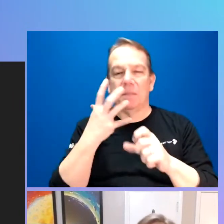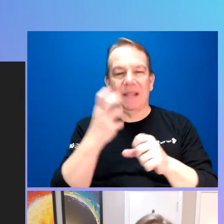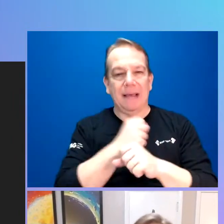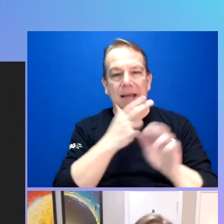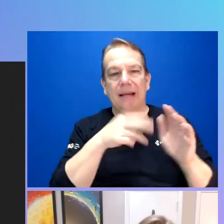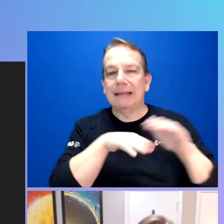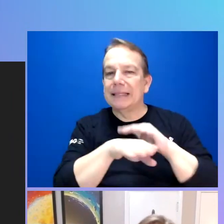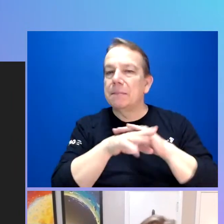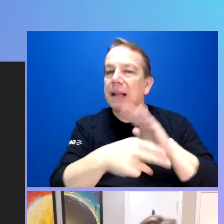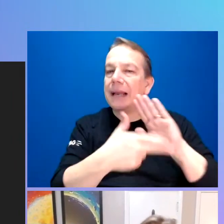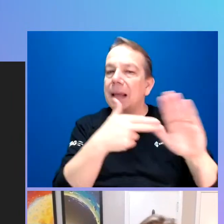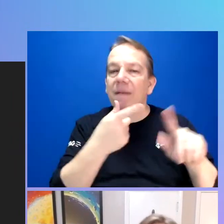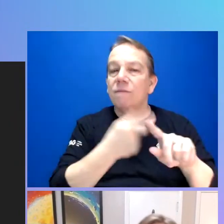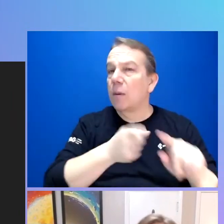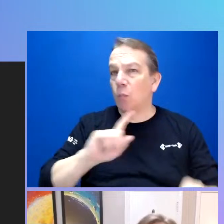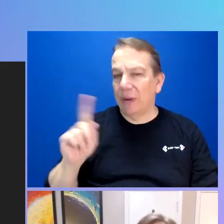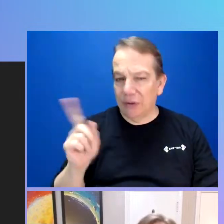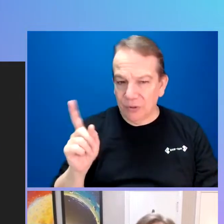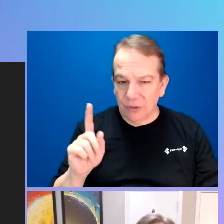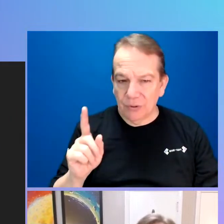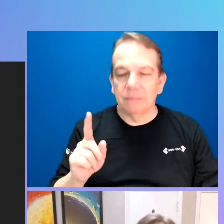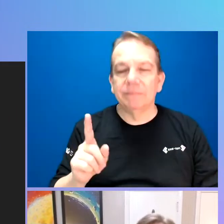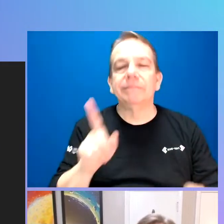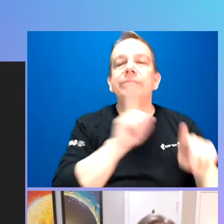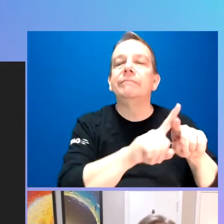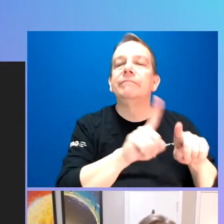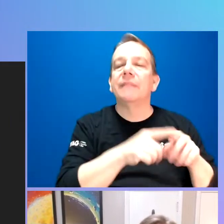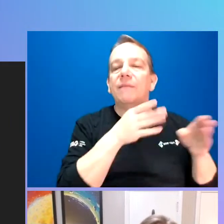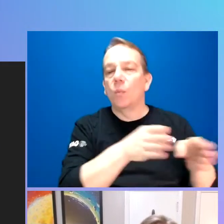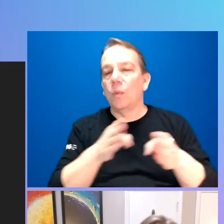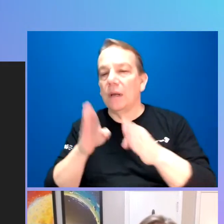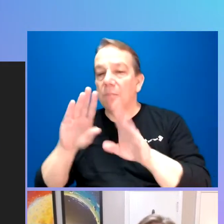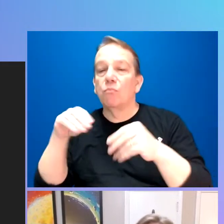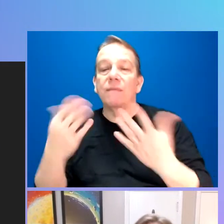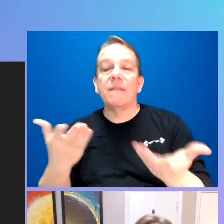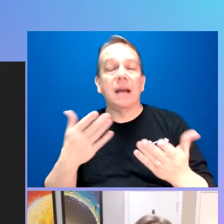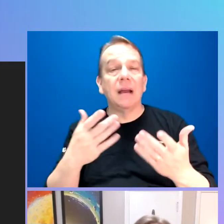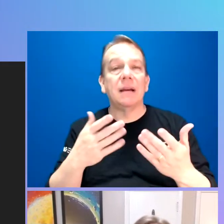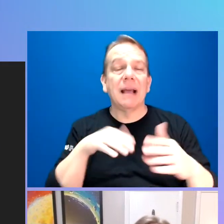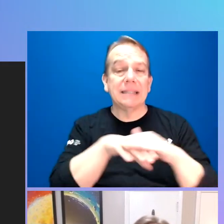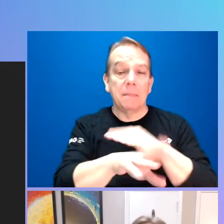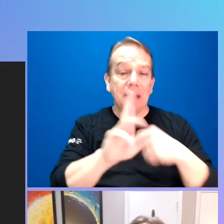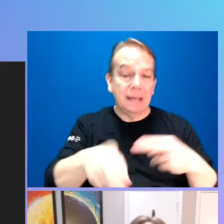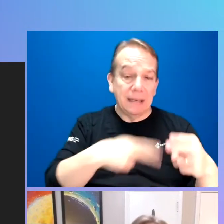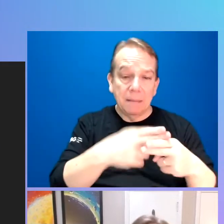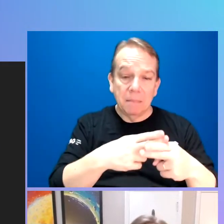accessible name. Where does it come from? There are multiple ways to provide an accessible